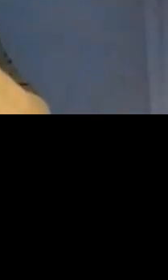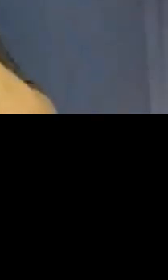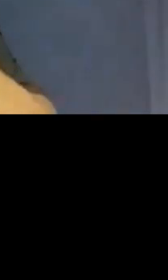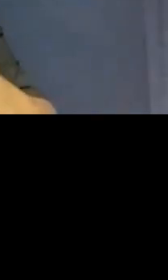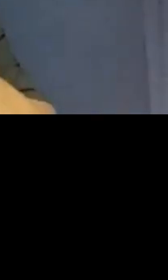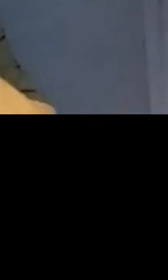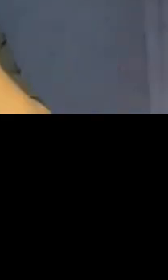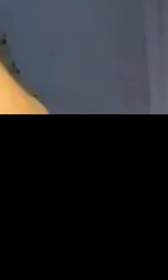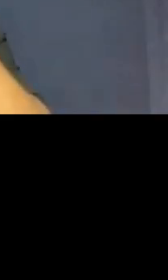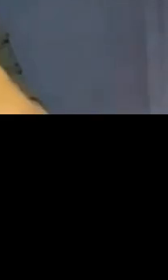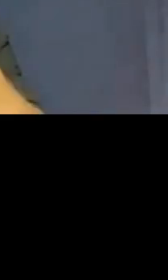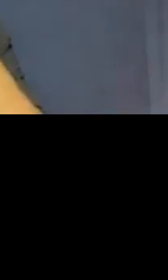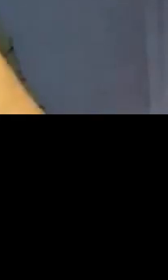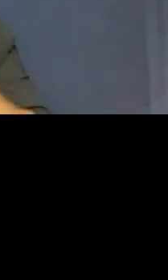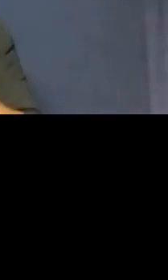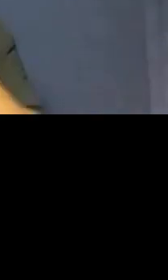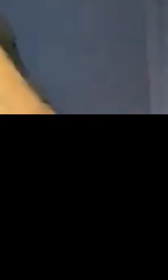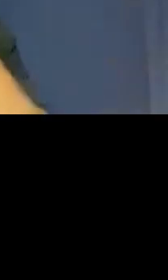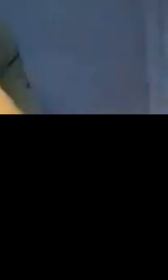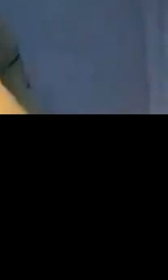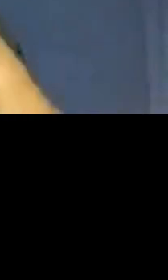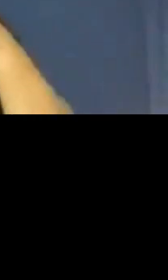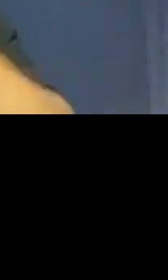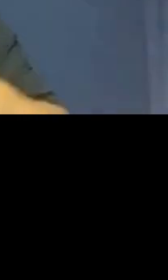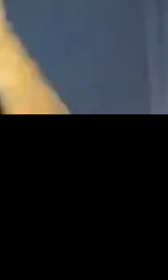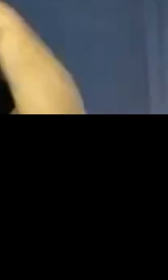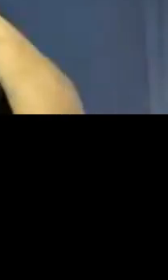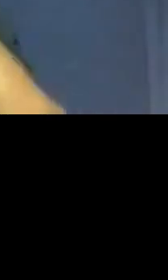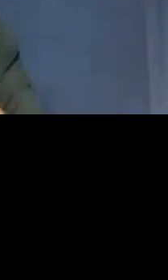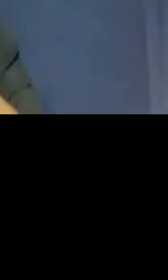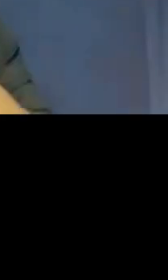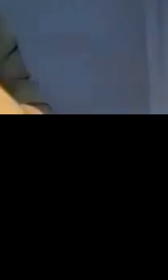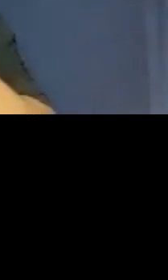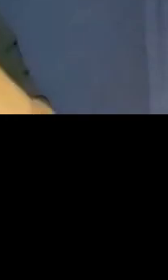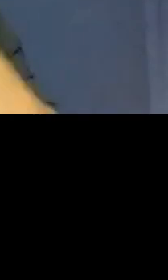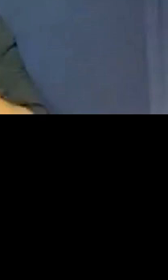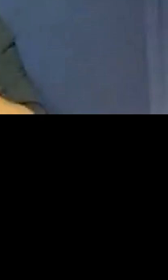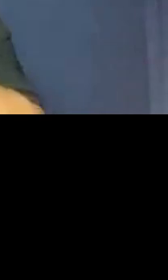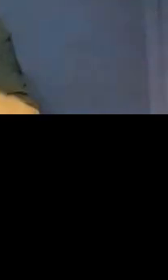do we want subrecipients to contact us directly with questions or do we want them